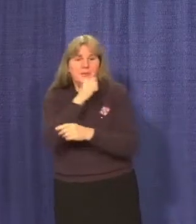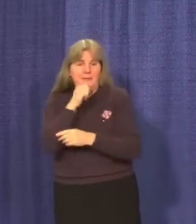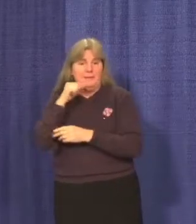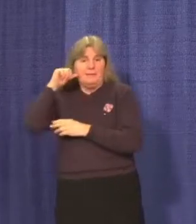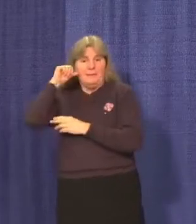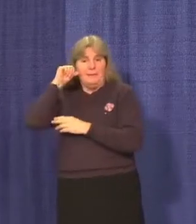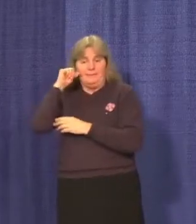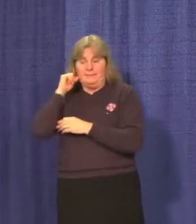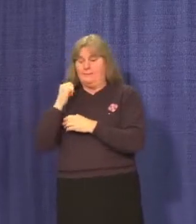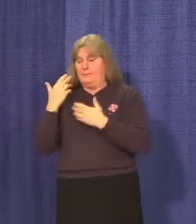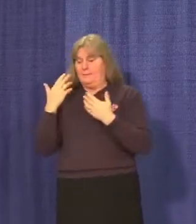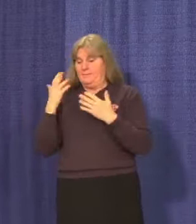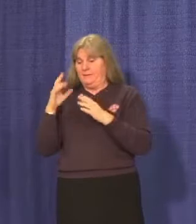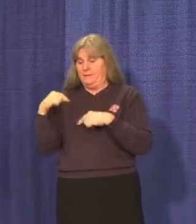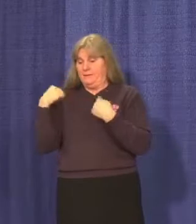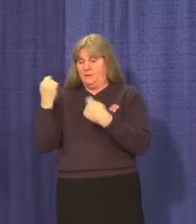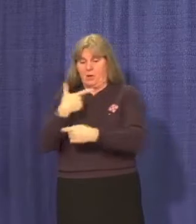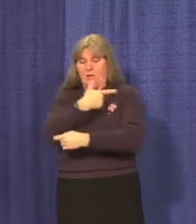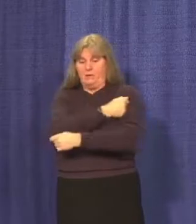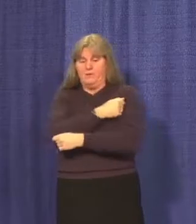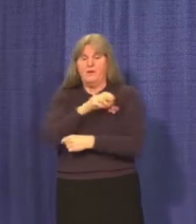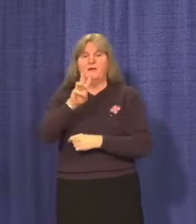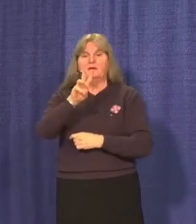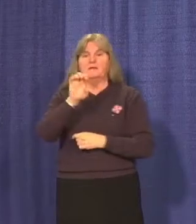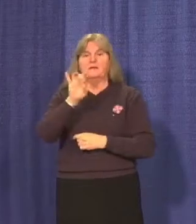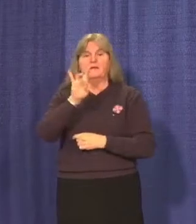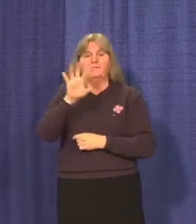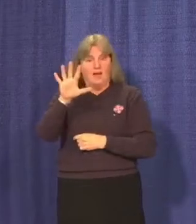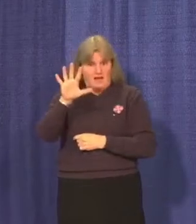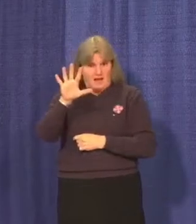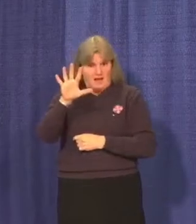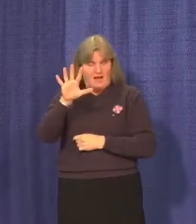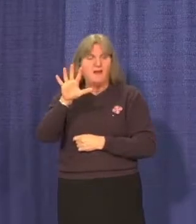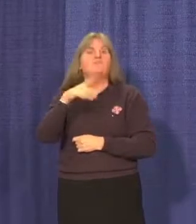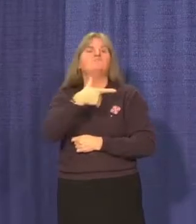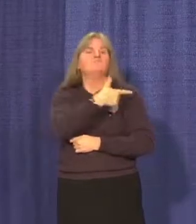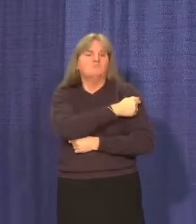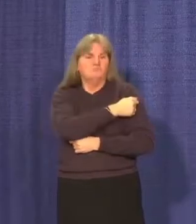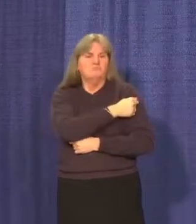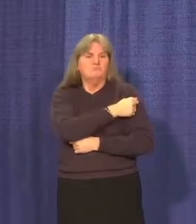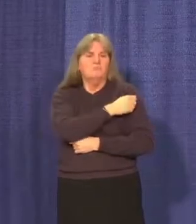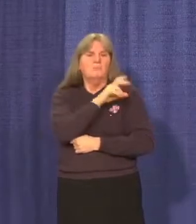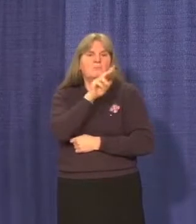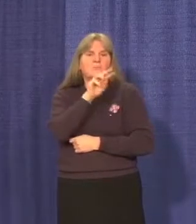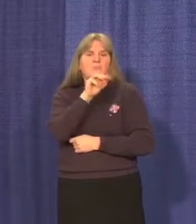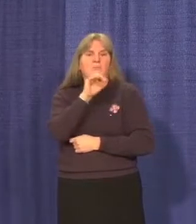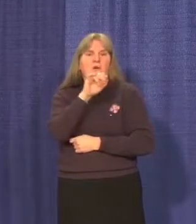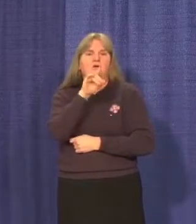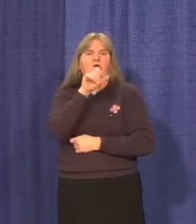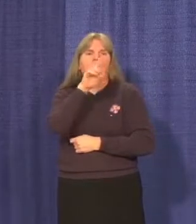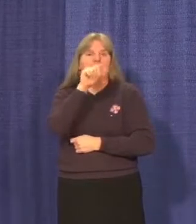yesterday, 685 people received the first dose of the Moderna vaccine.